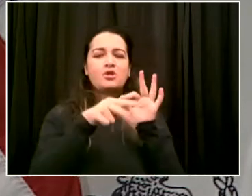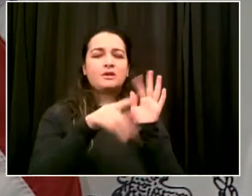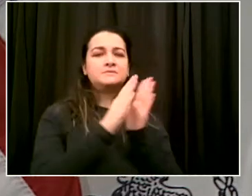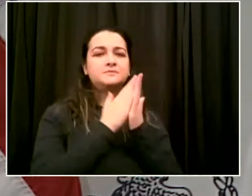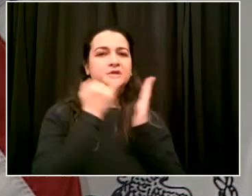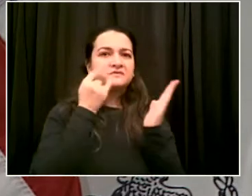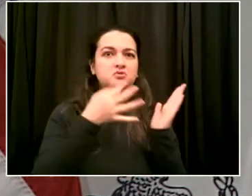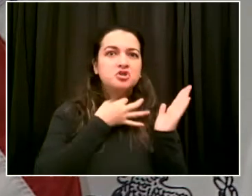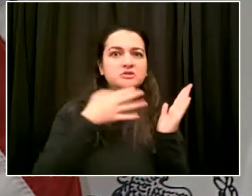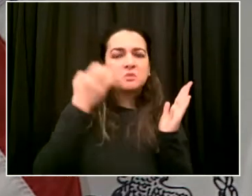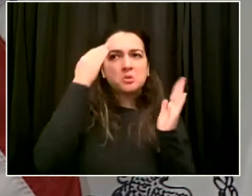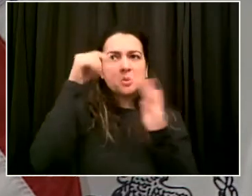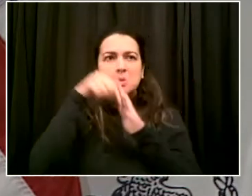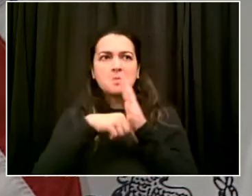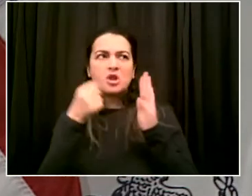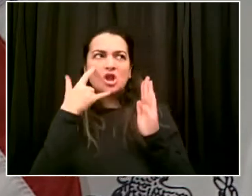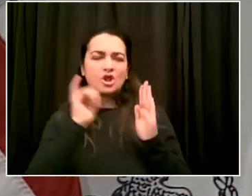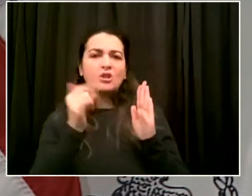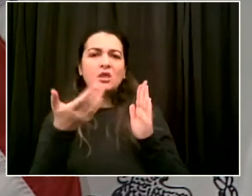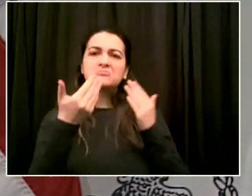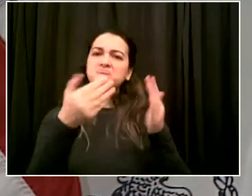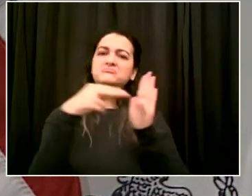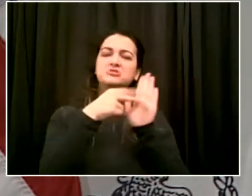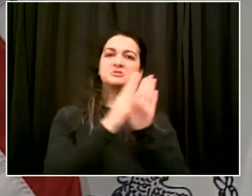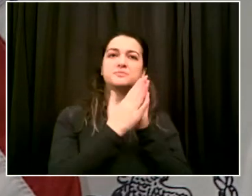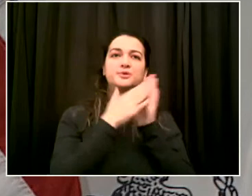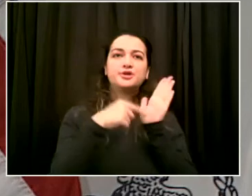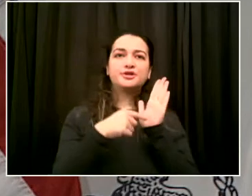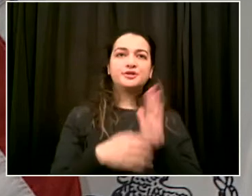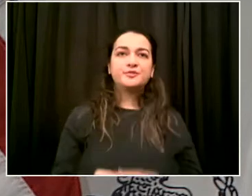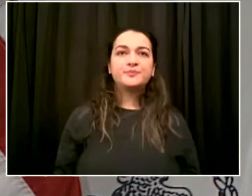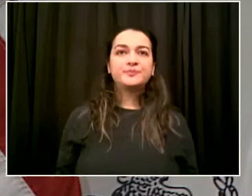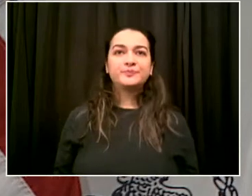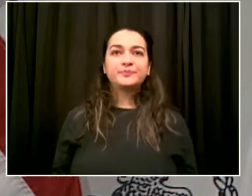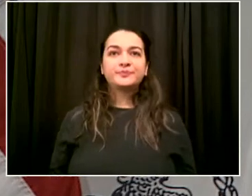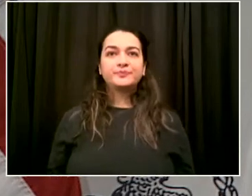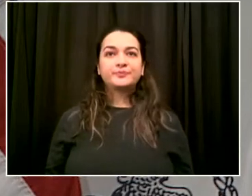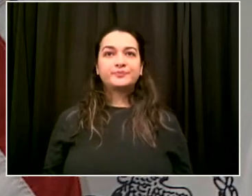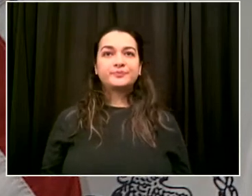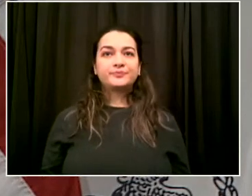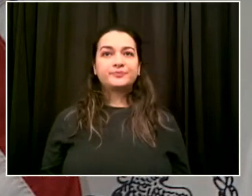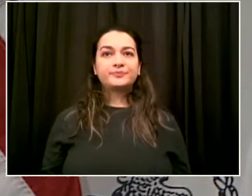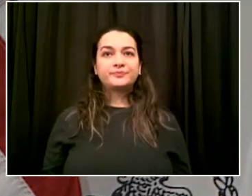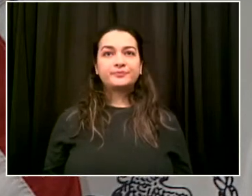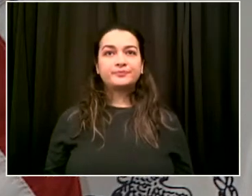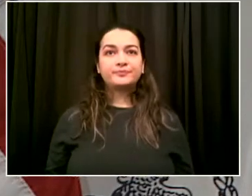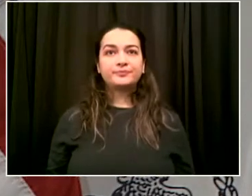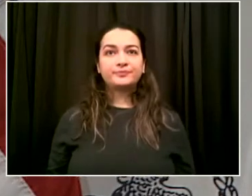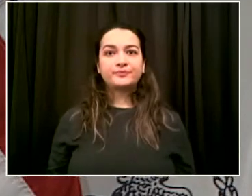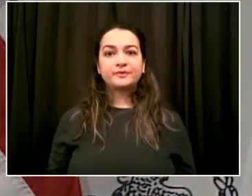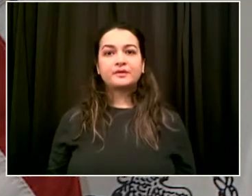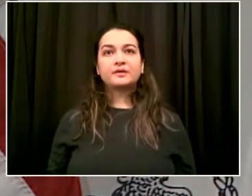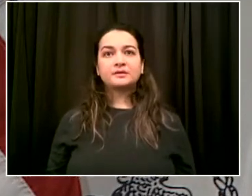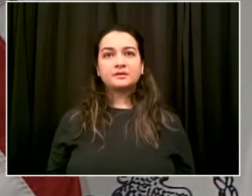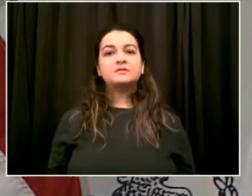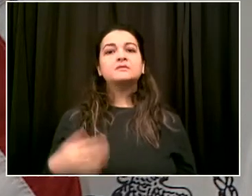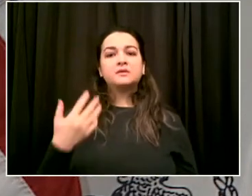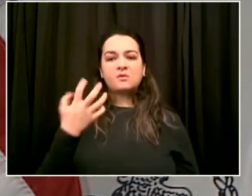FOR THE GOOD OF ALL. BEFORE WE WRAP UP HERE IN TURN TO OUR